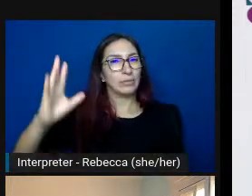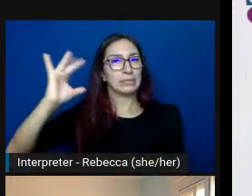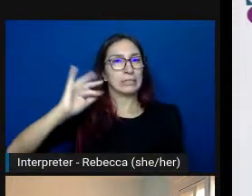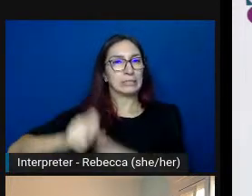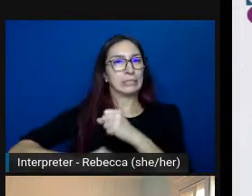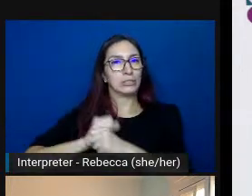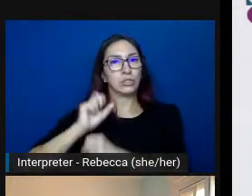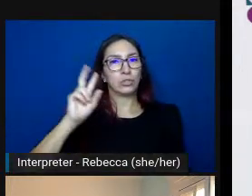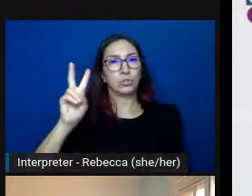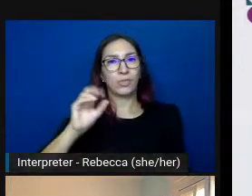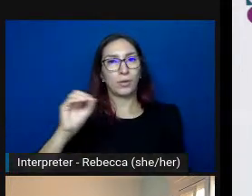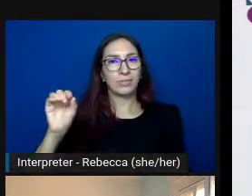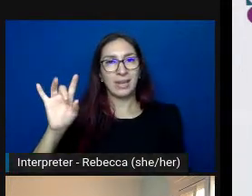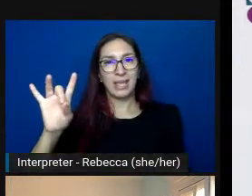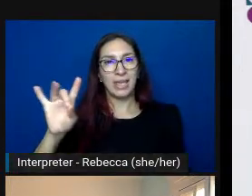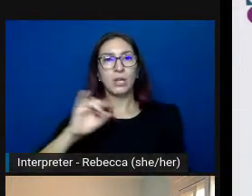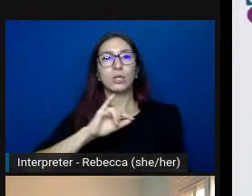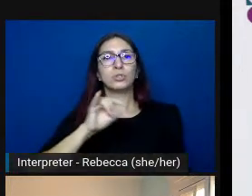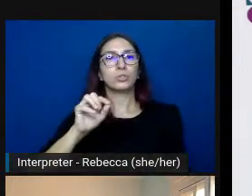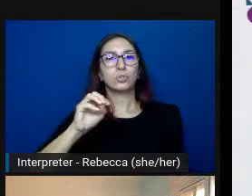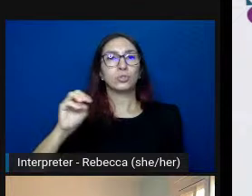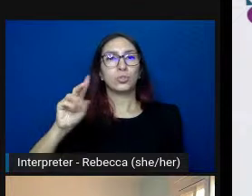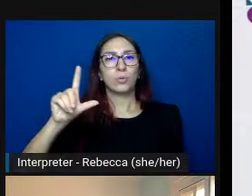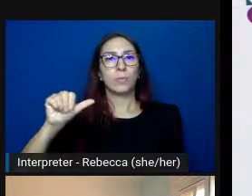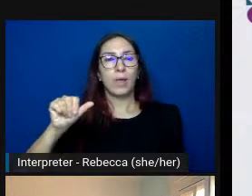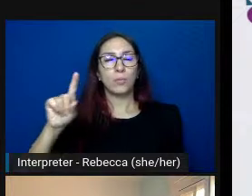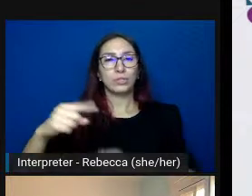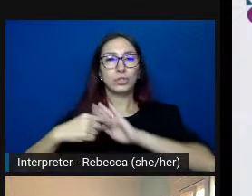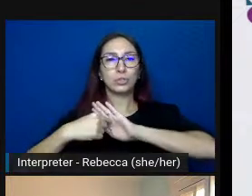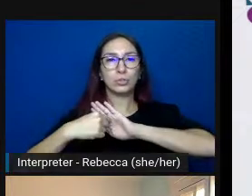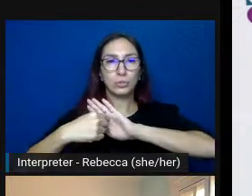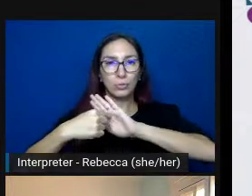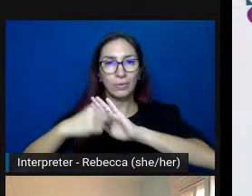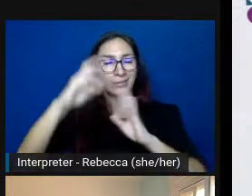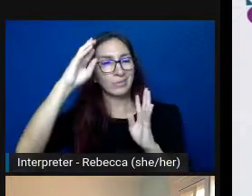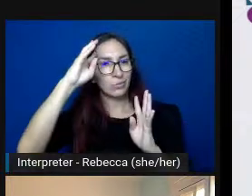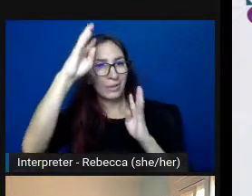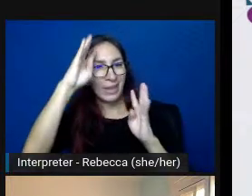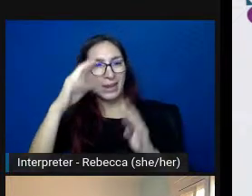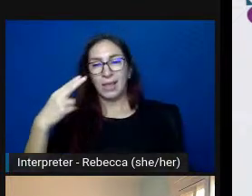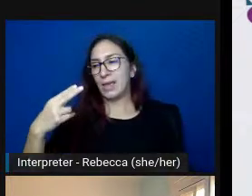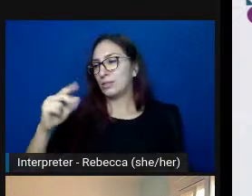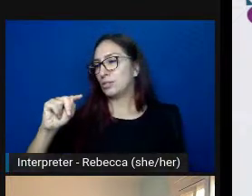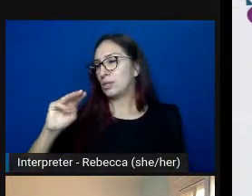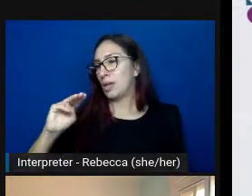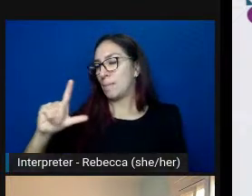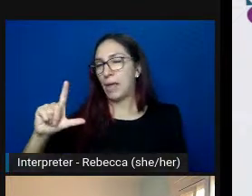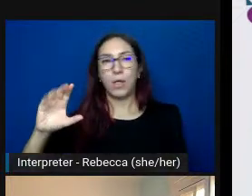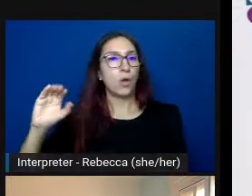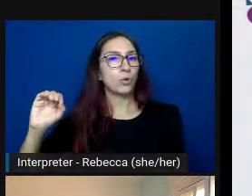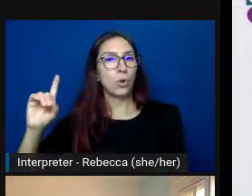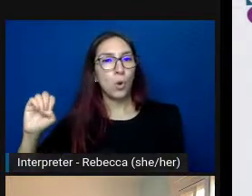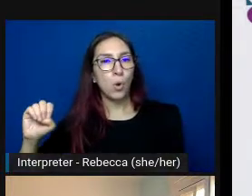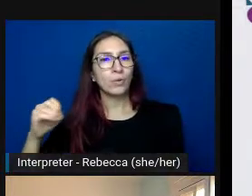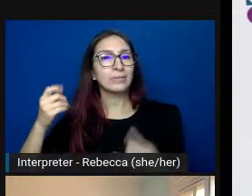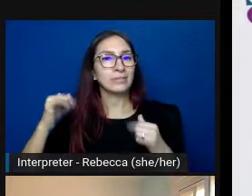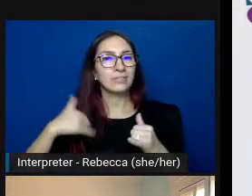At that point in Joomla 1. 5 in 2008 Joomla was